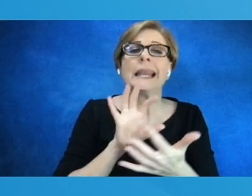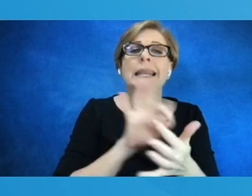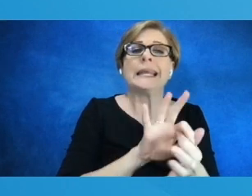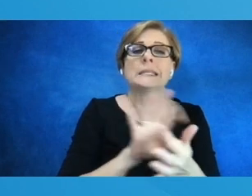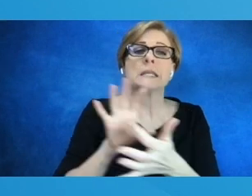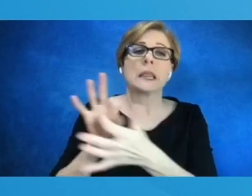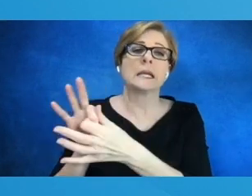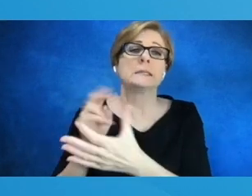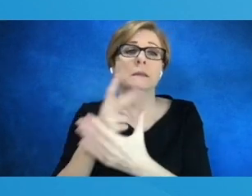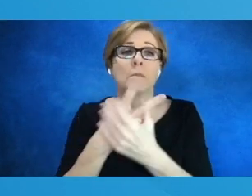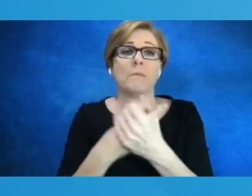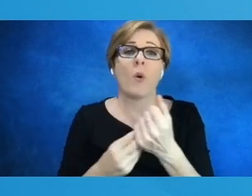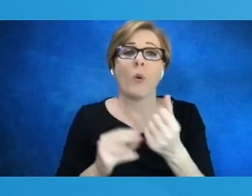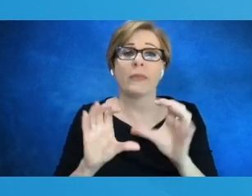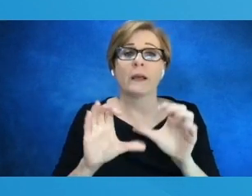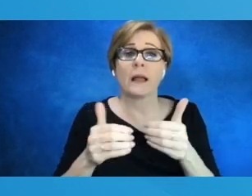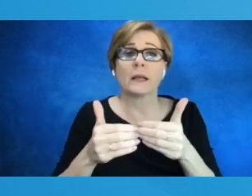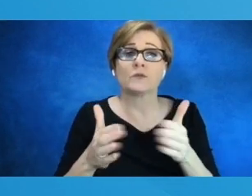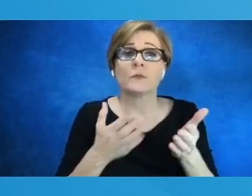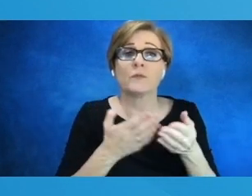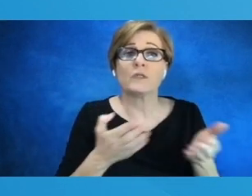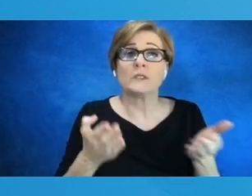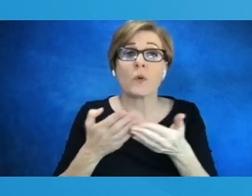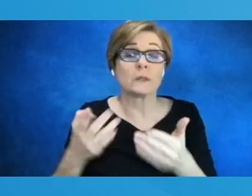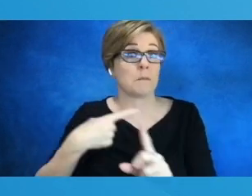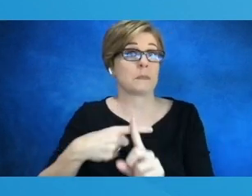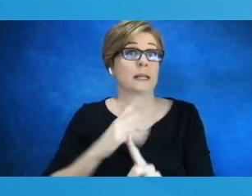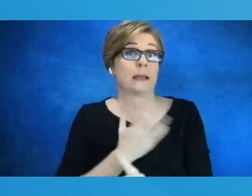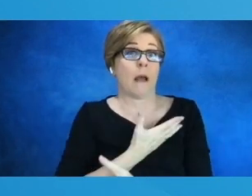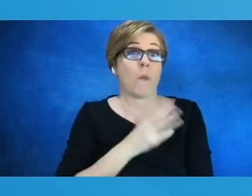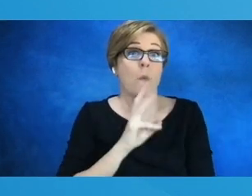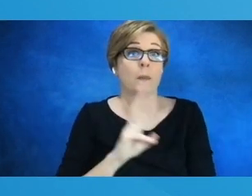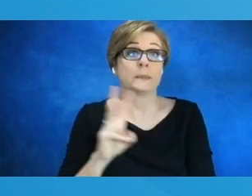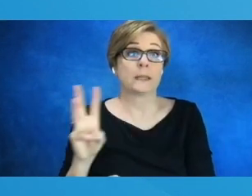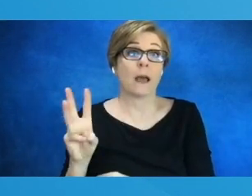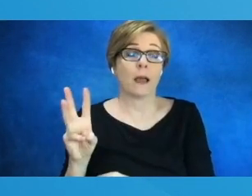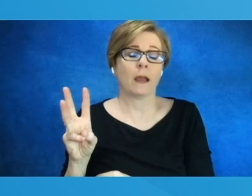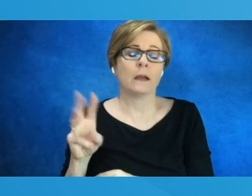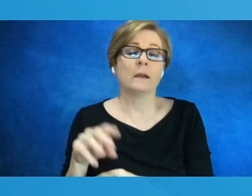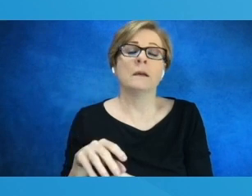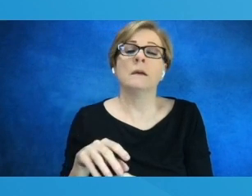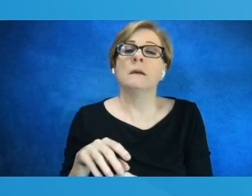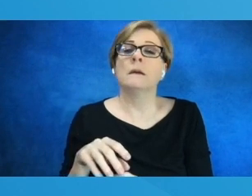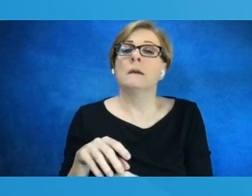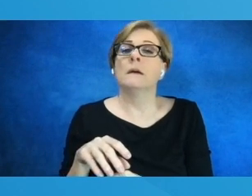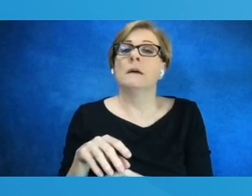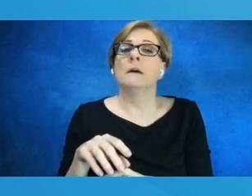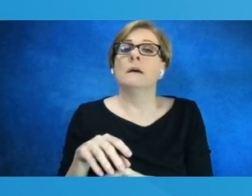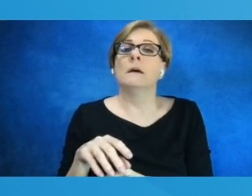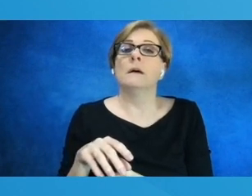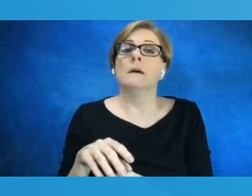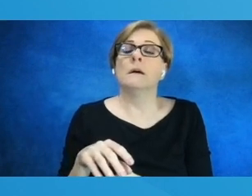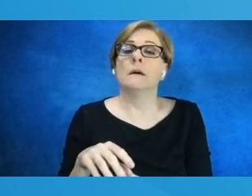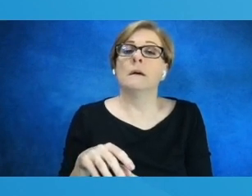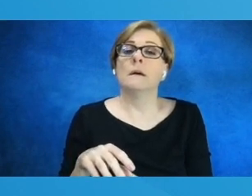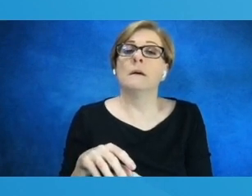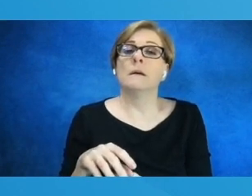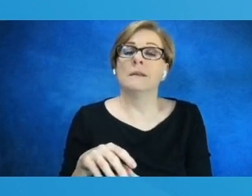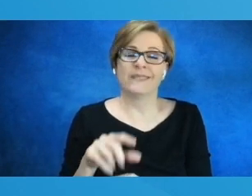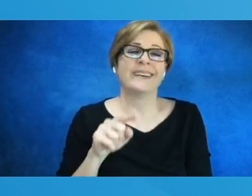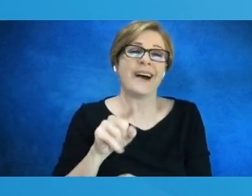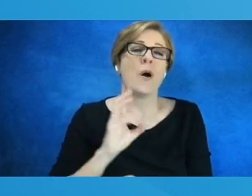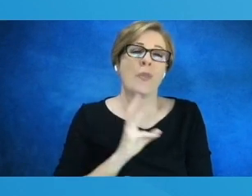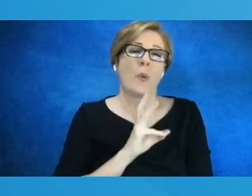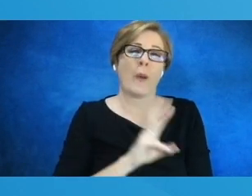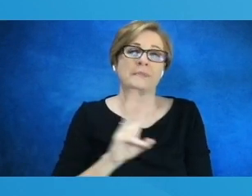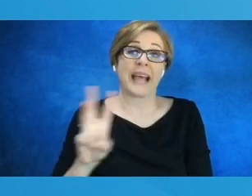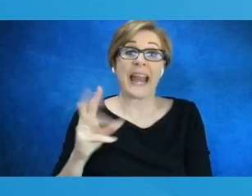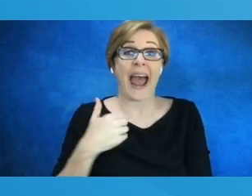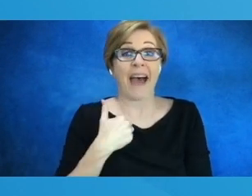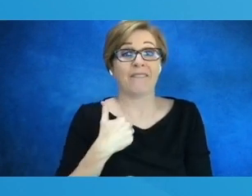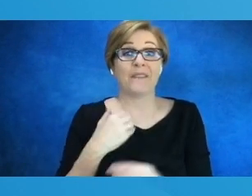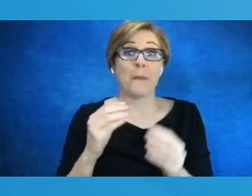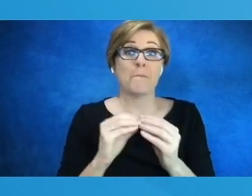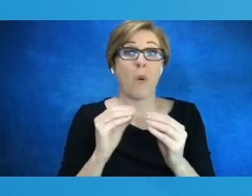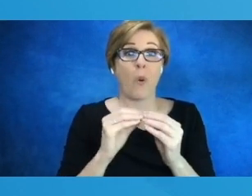well as our website where you can access higher rez images of Mark Bradford's work.